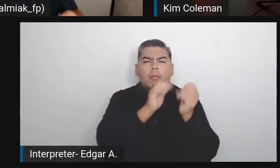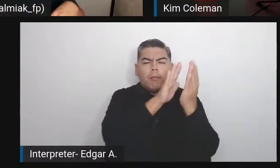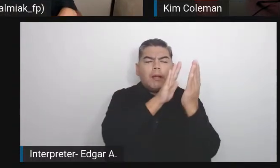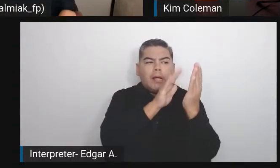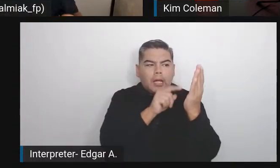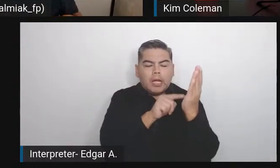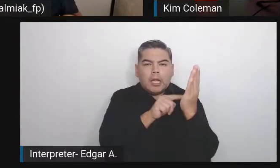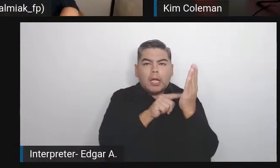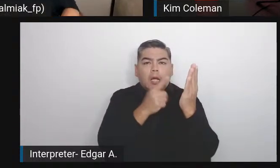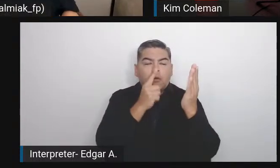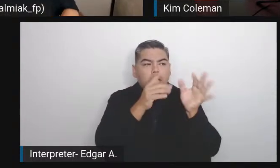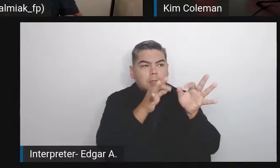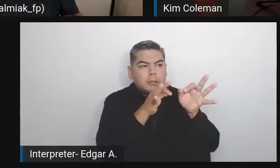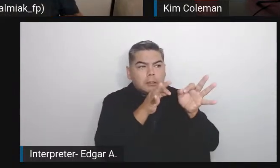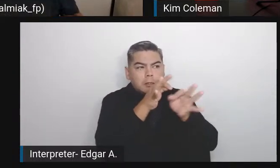were organizing work camp in my city, one of our biggest